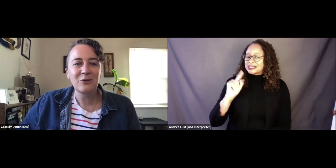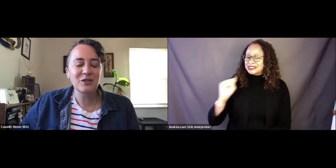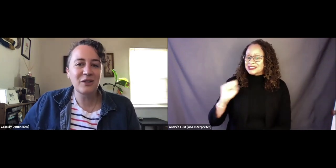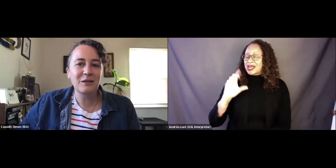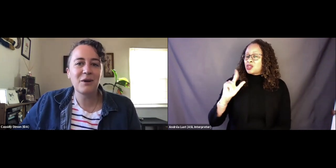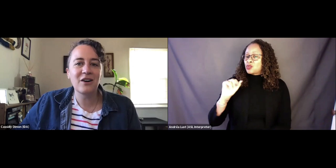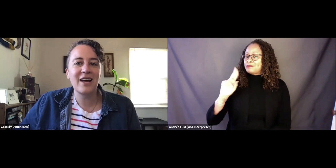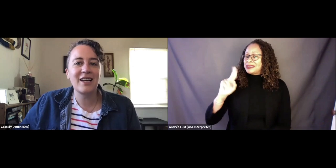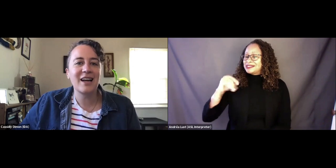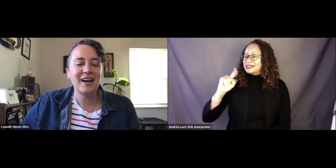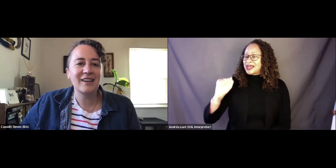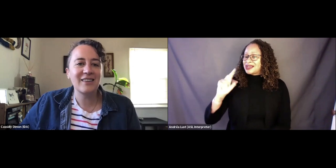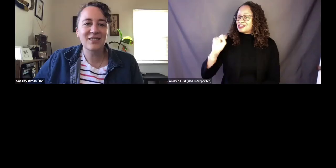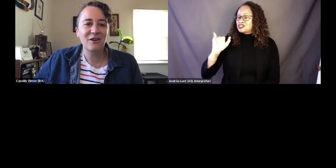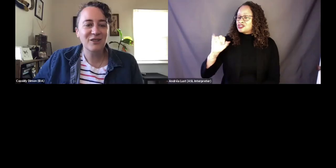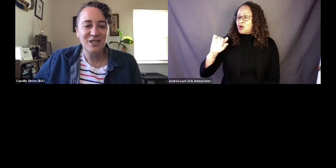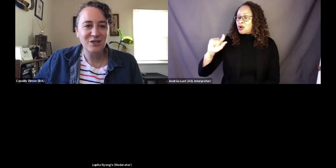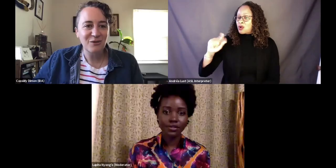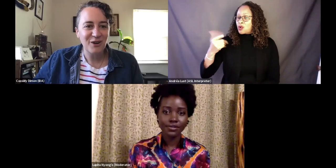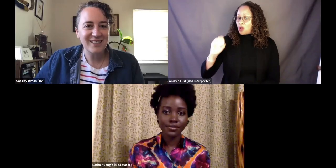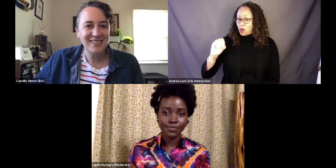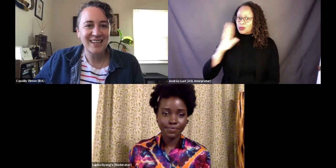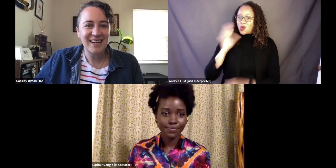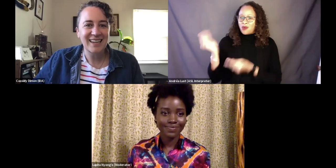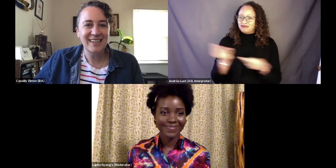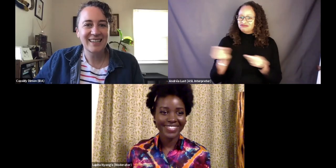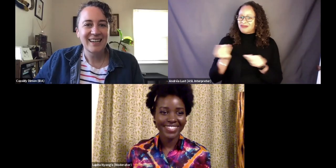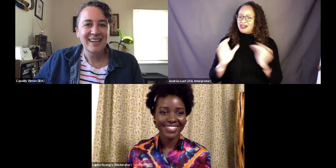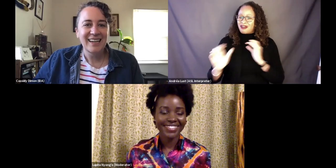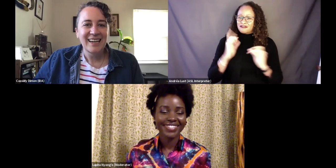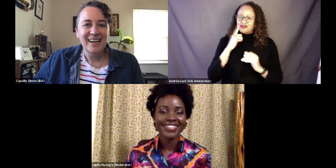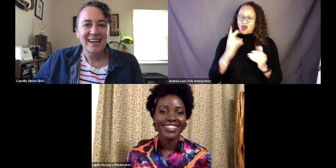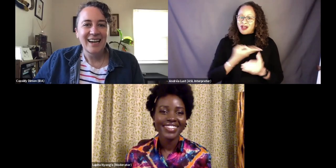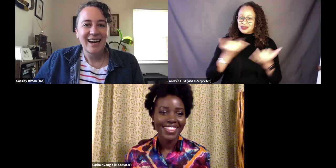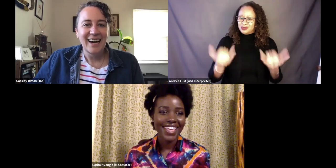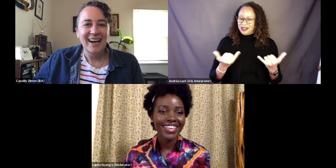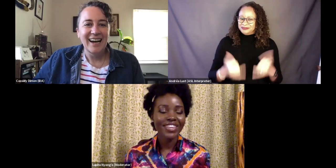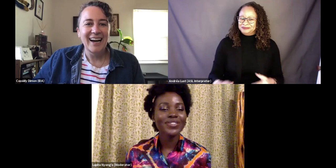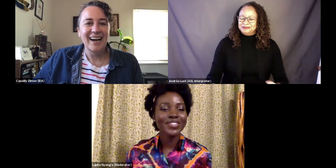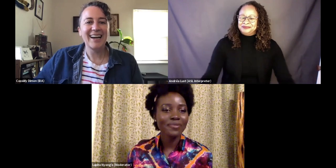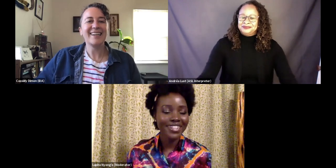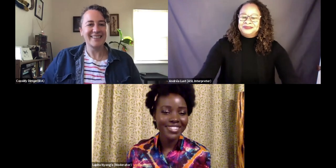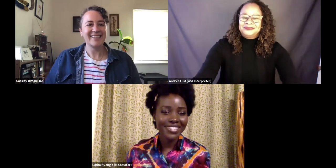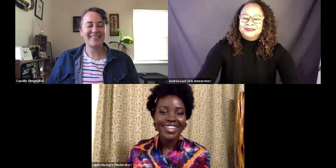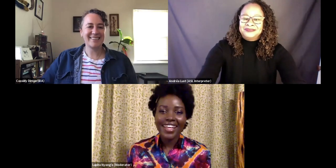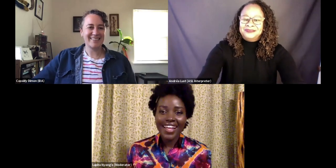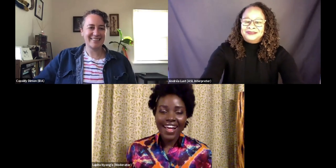who is going to moderate this conversation for us today. Thank you so much.